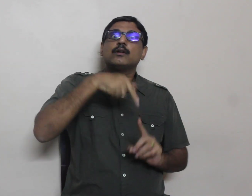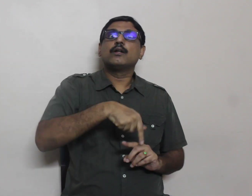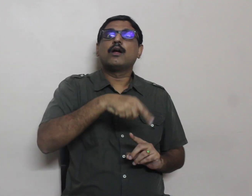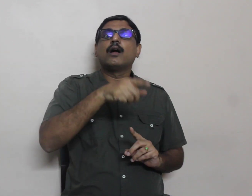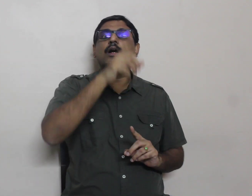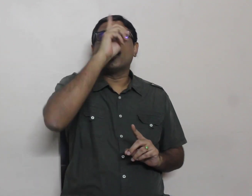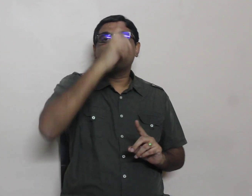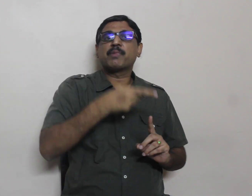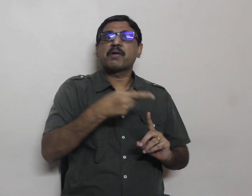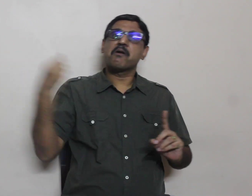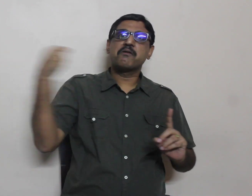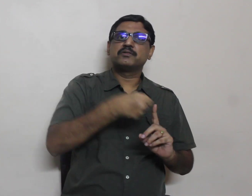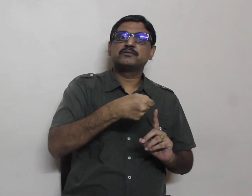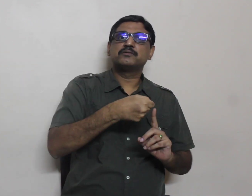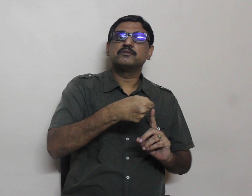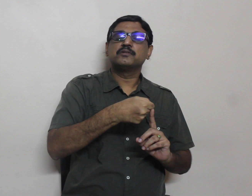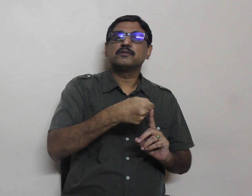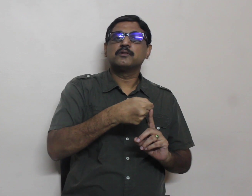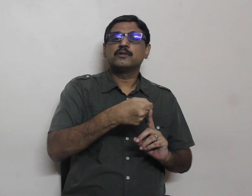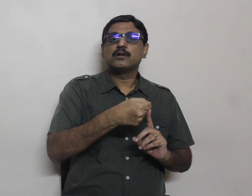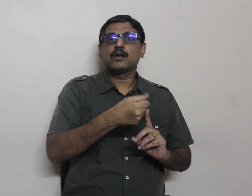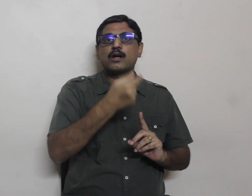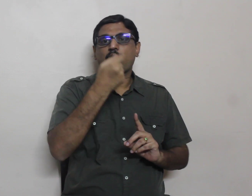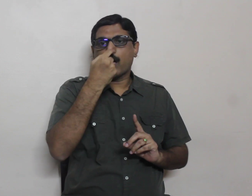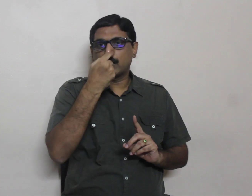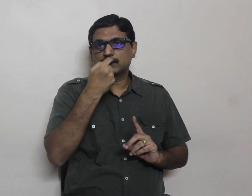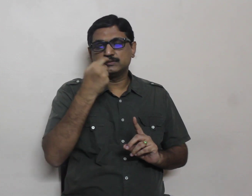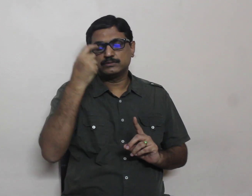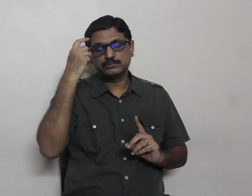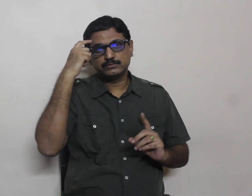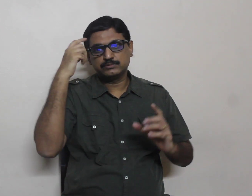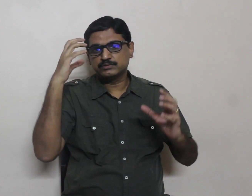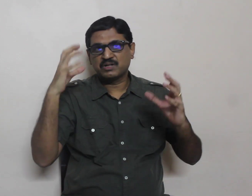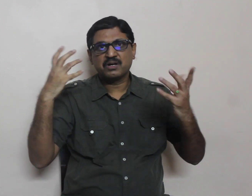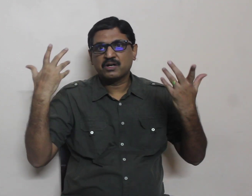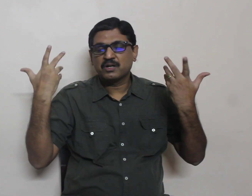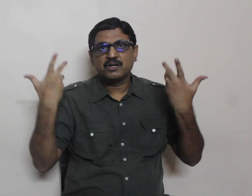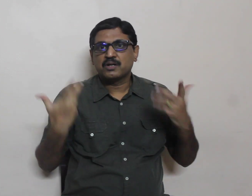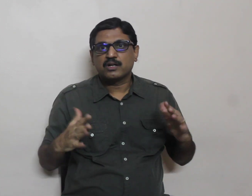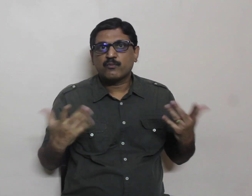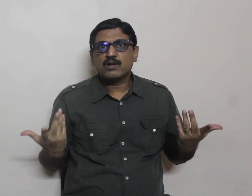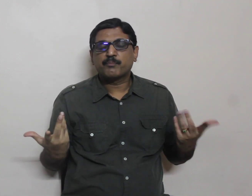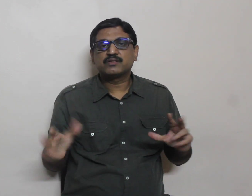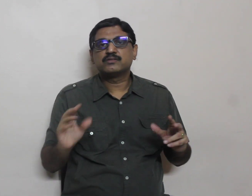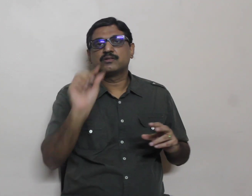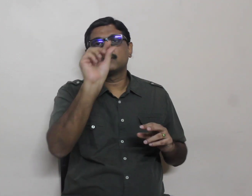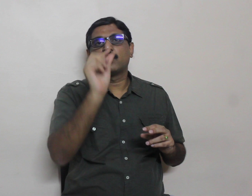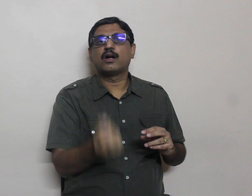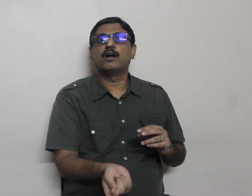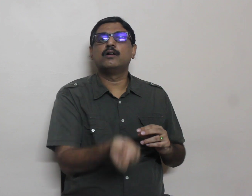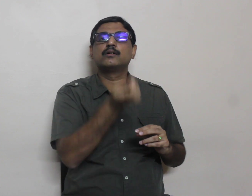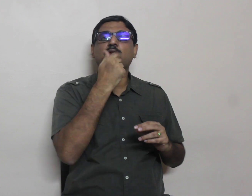Soviet Union invaded Germany. Hitler was tensed.